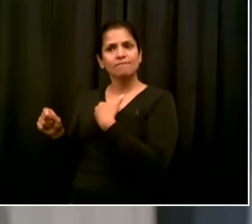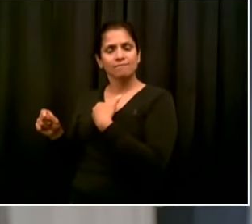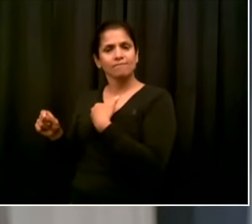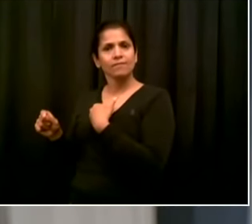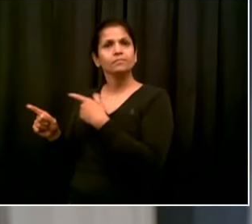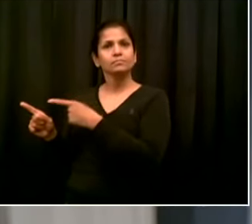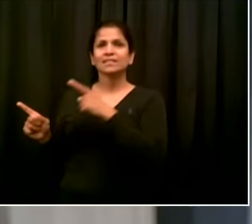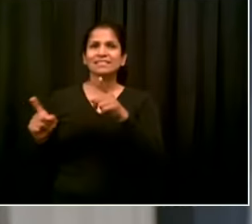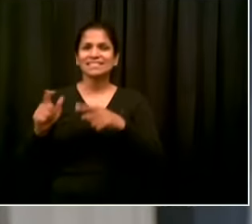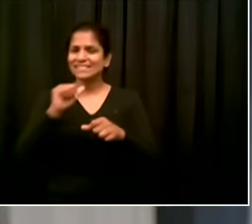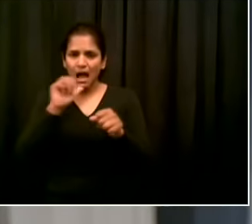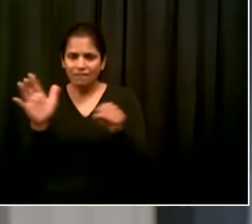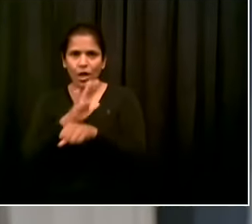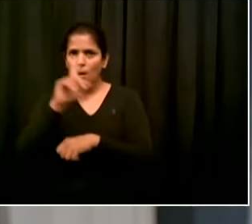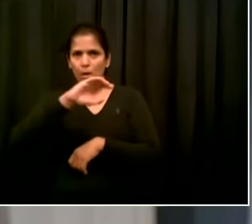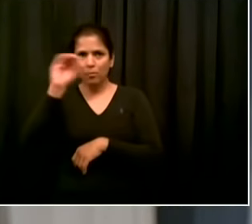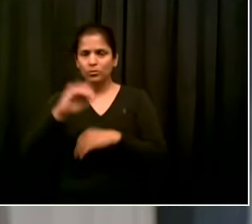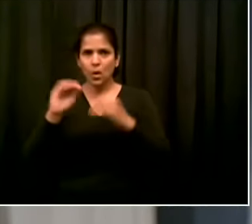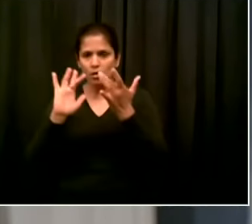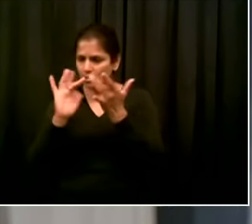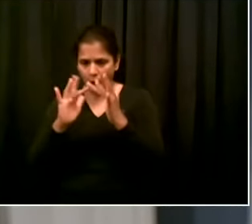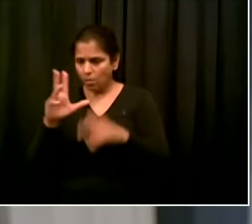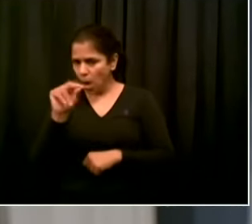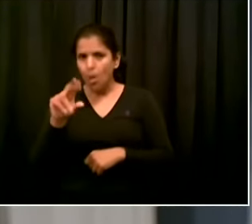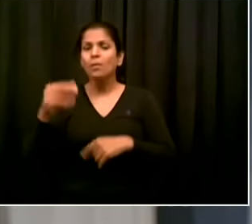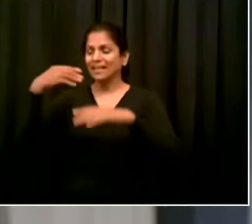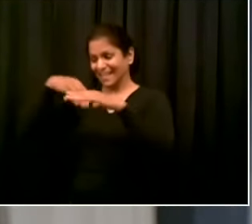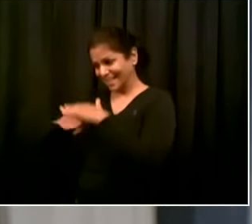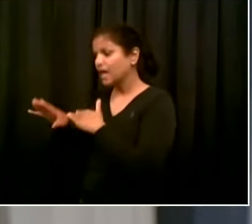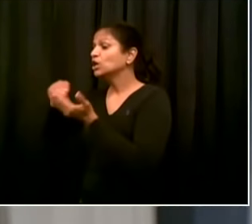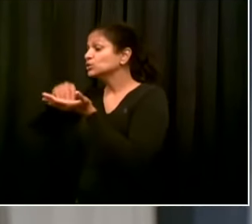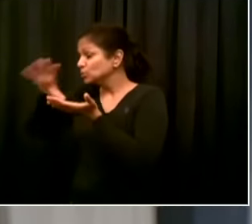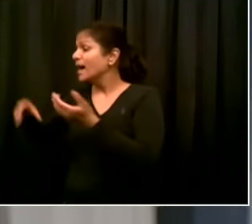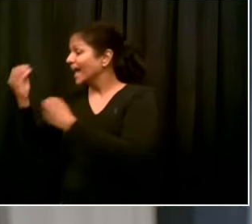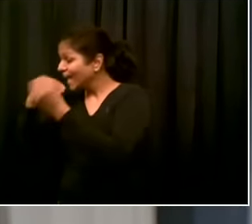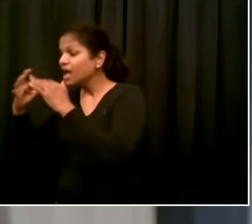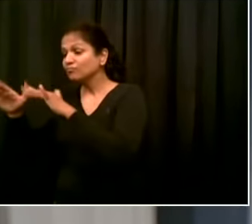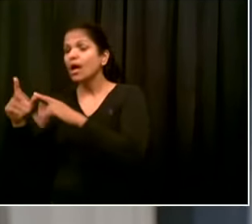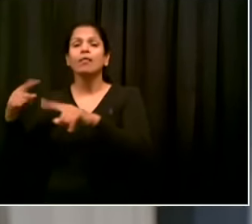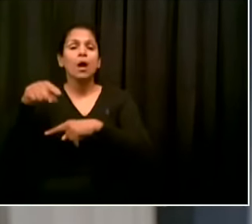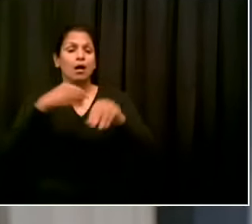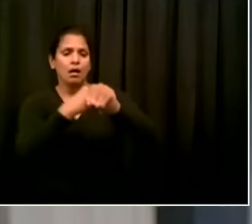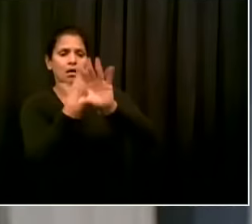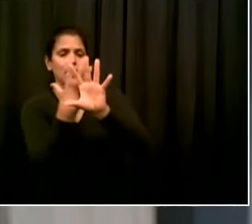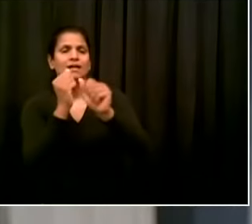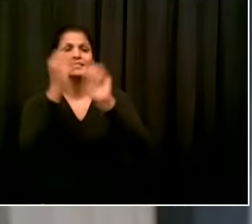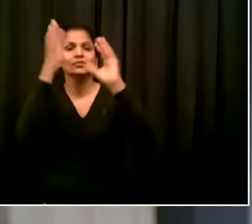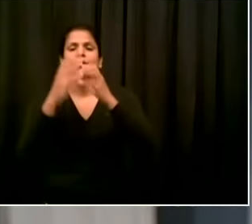IS COMPLETE, IN A REGULAR SCHOOL YEARS IT TAKES